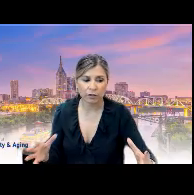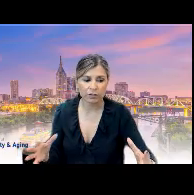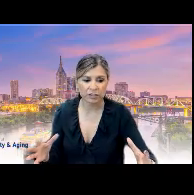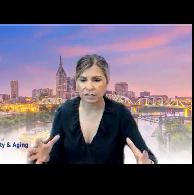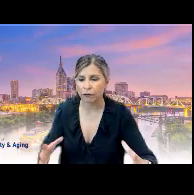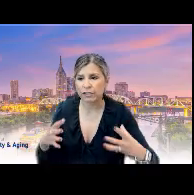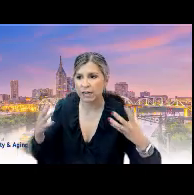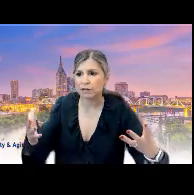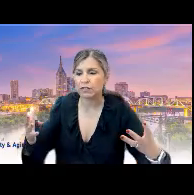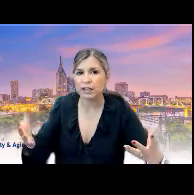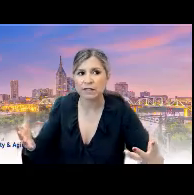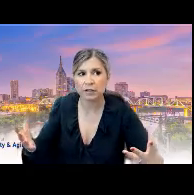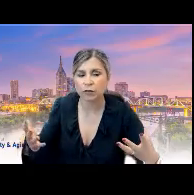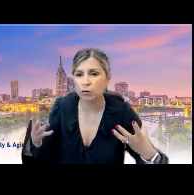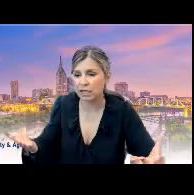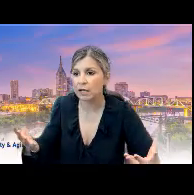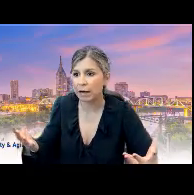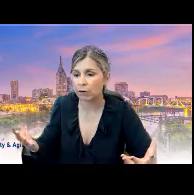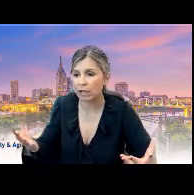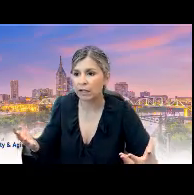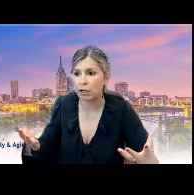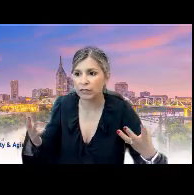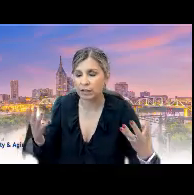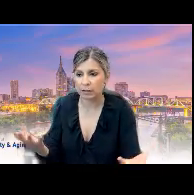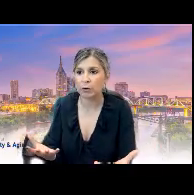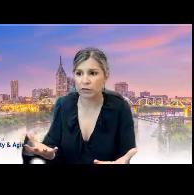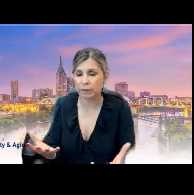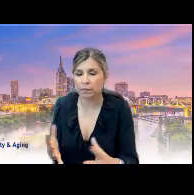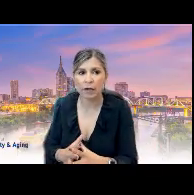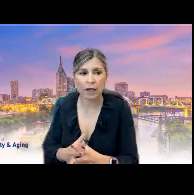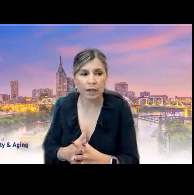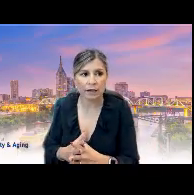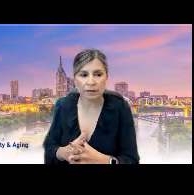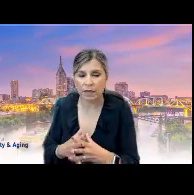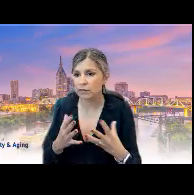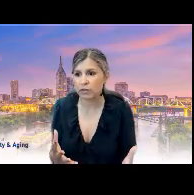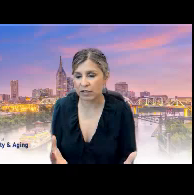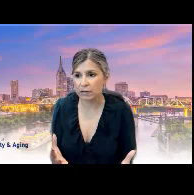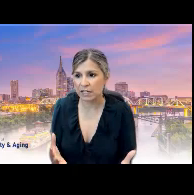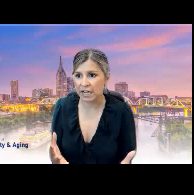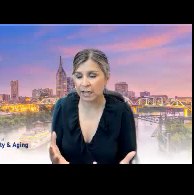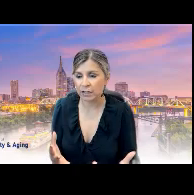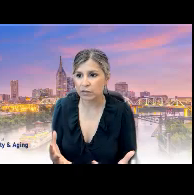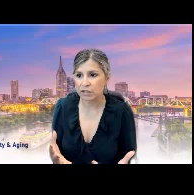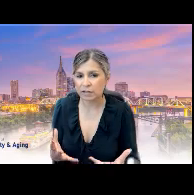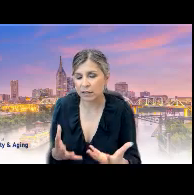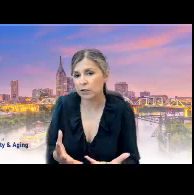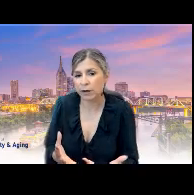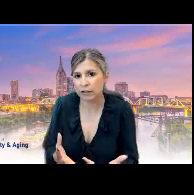types of things that you don't think about. And then all of a sudden the person is, is receives that diagnosis and then you